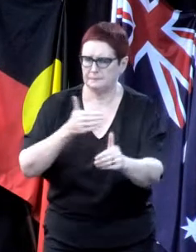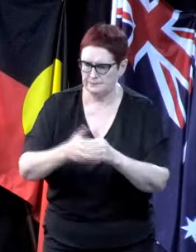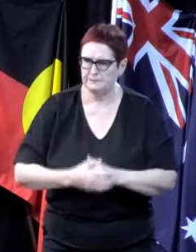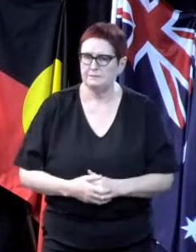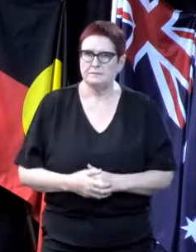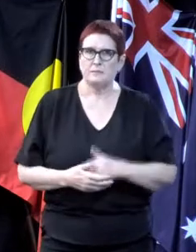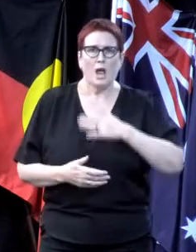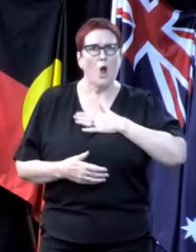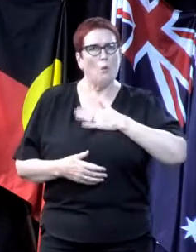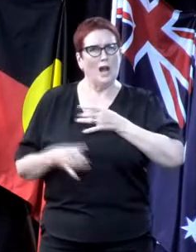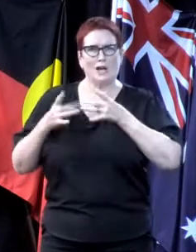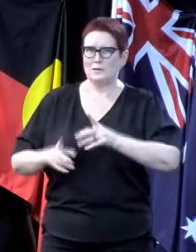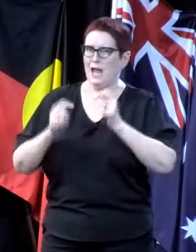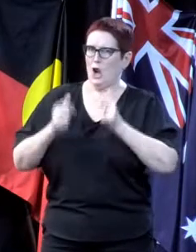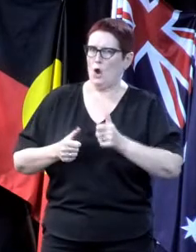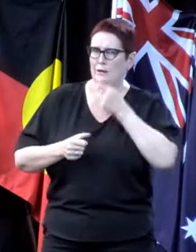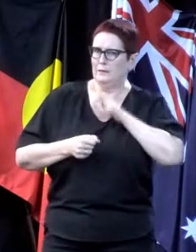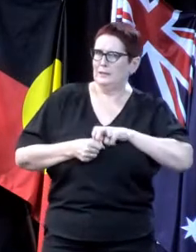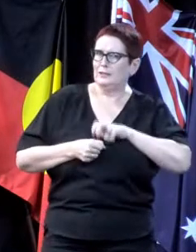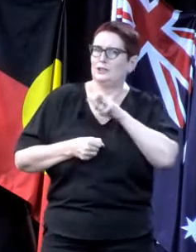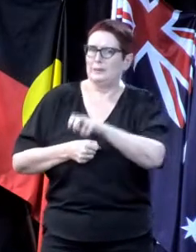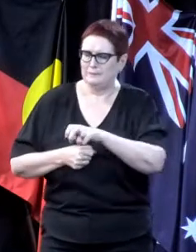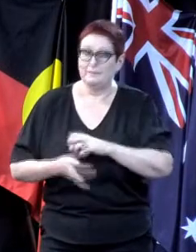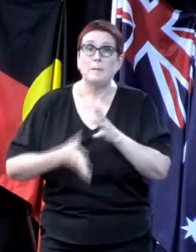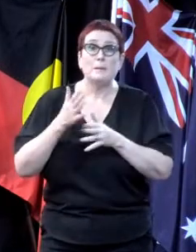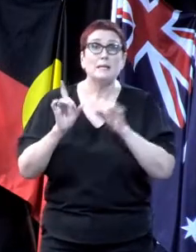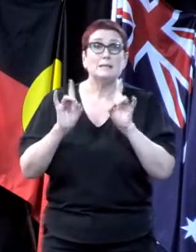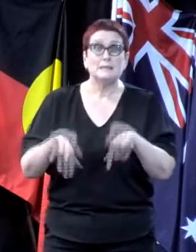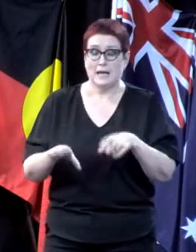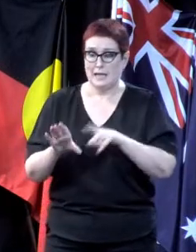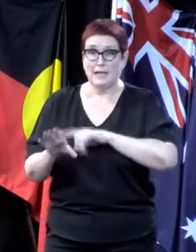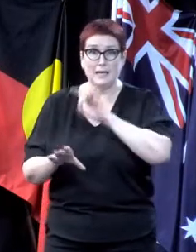We like to start early. So, in year ten, set plan meetings.